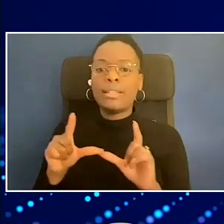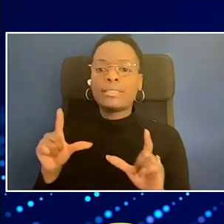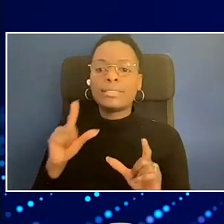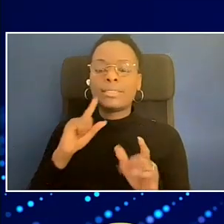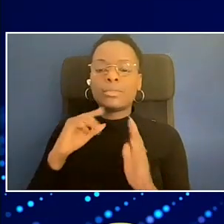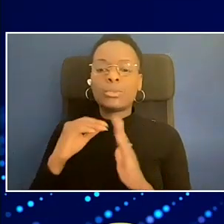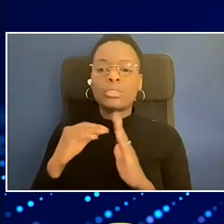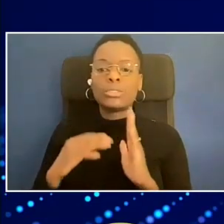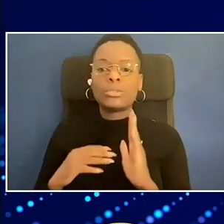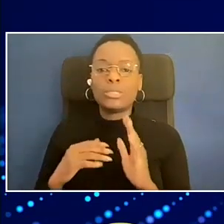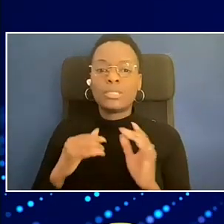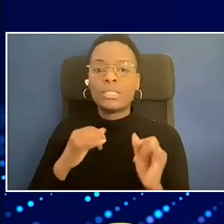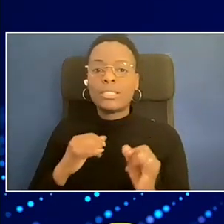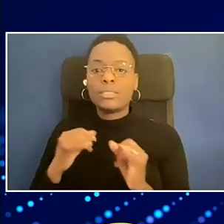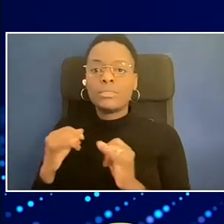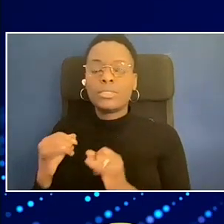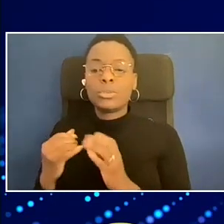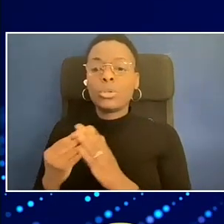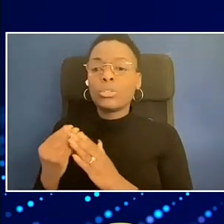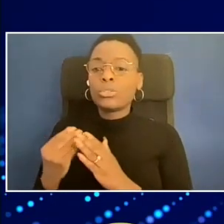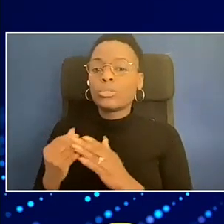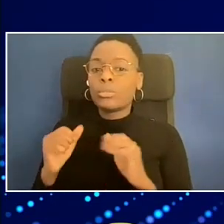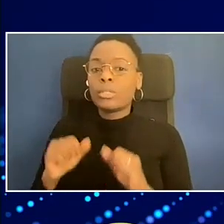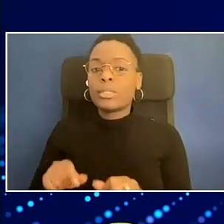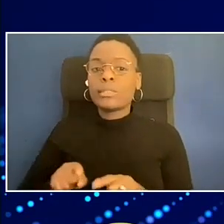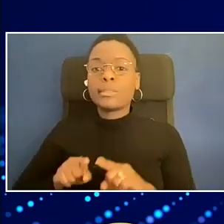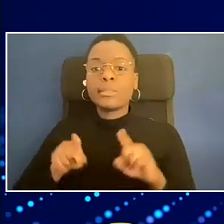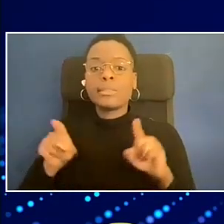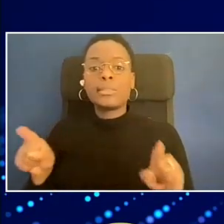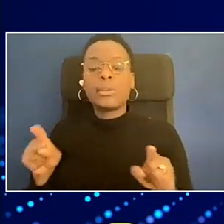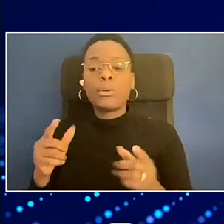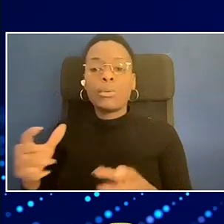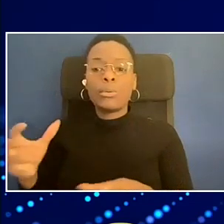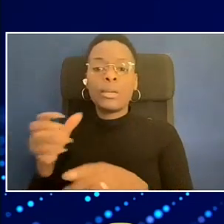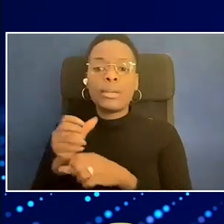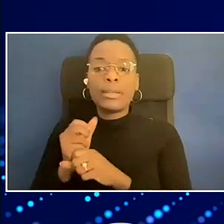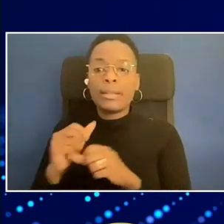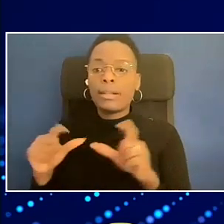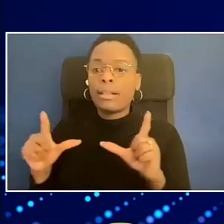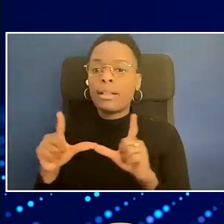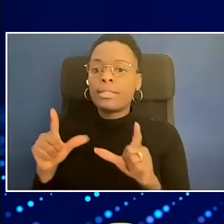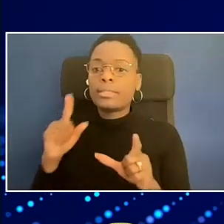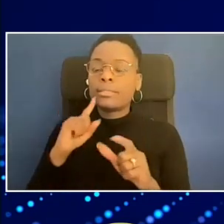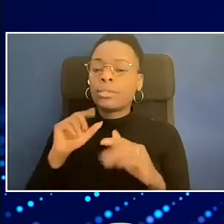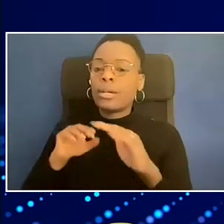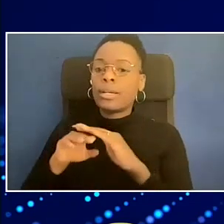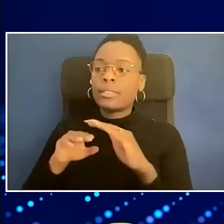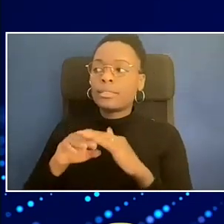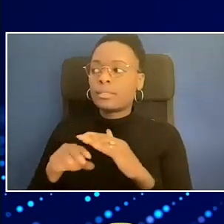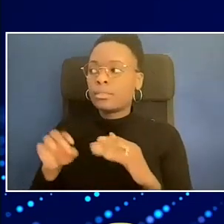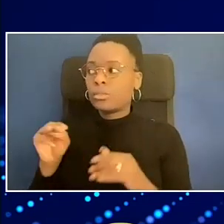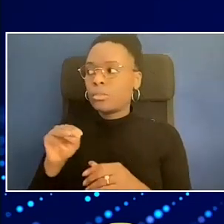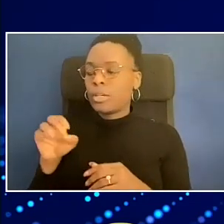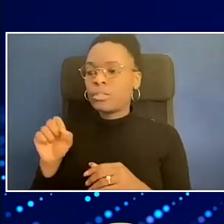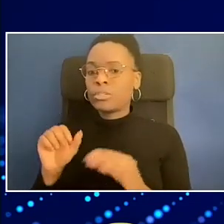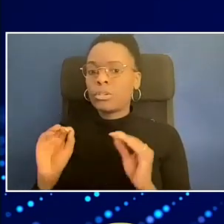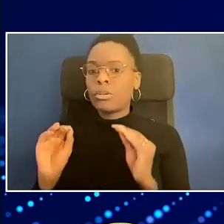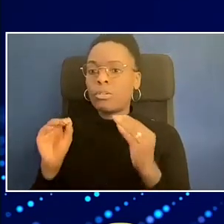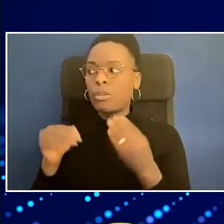consumer could go out and get a license for access to Microsoft Office, Word, Outlook, etc.